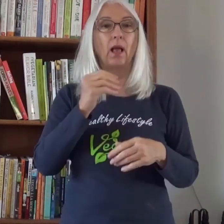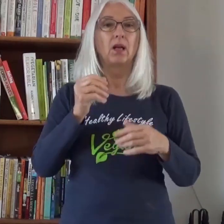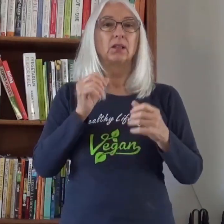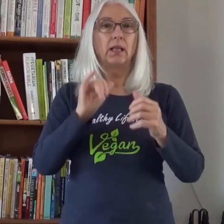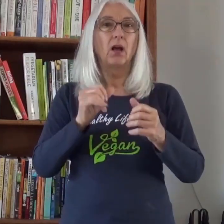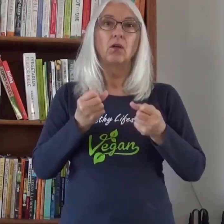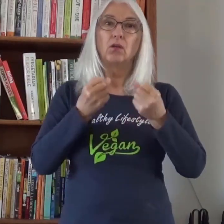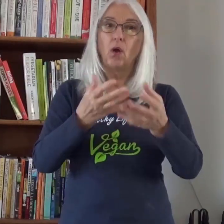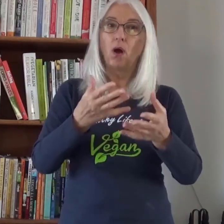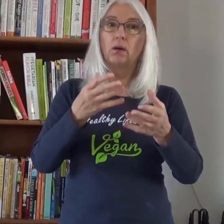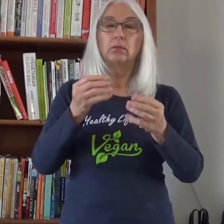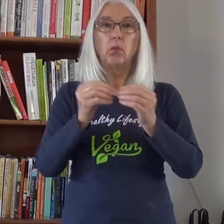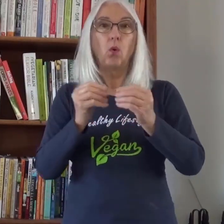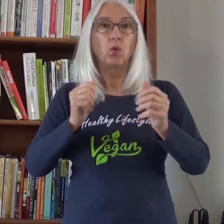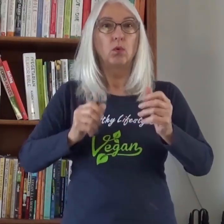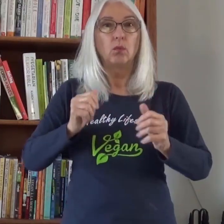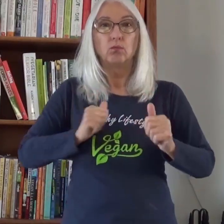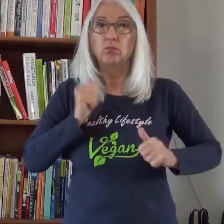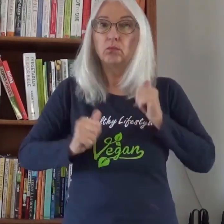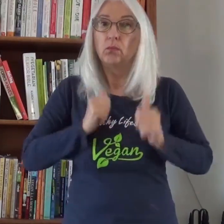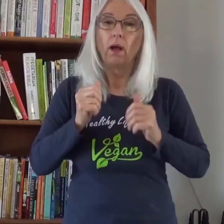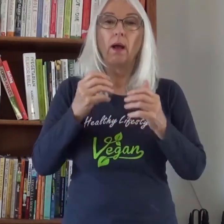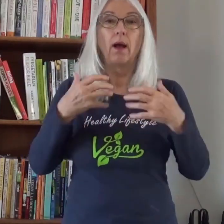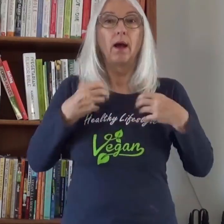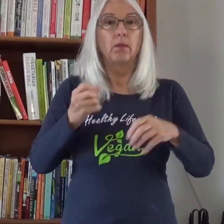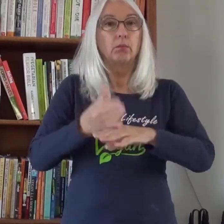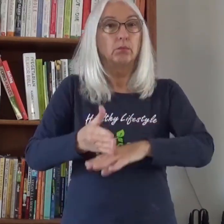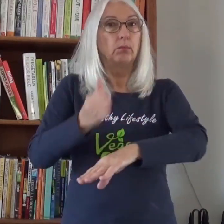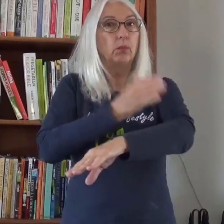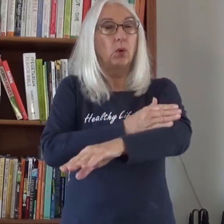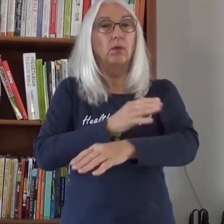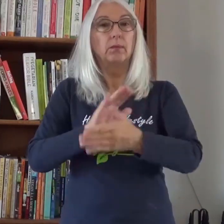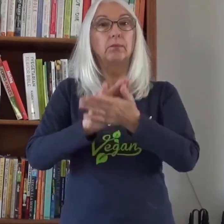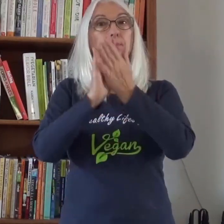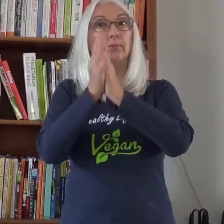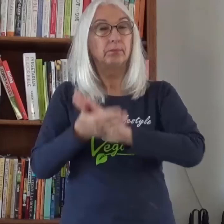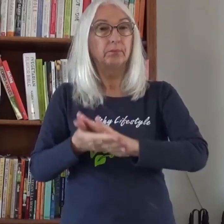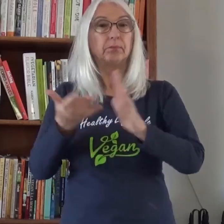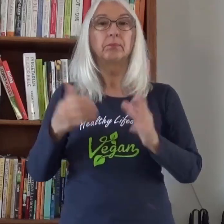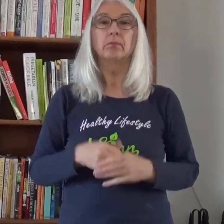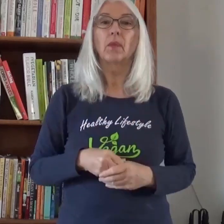and causing dramatic health-improving transformations.